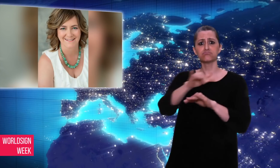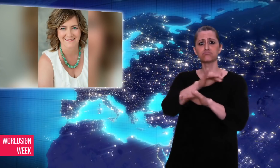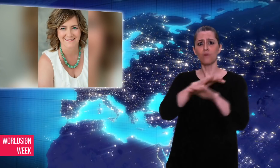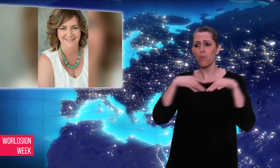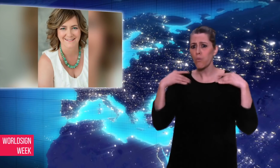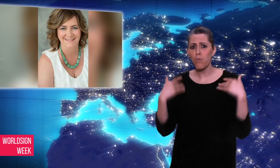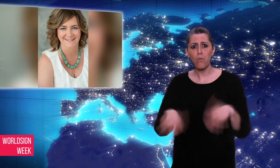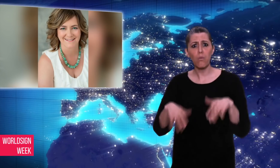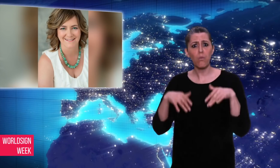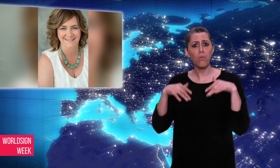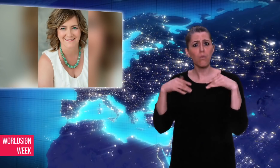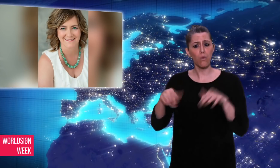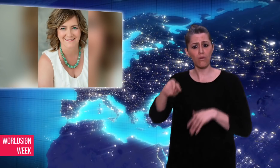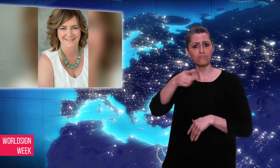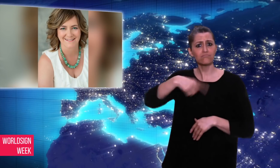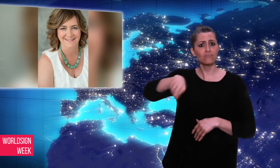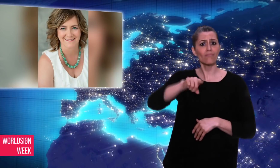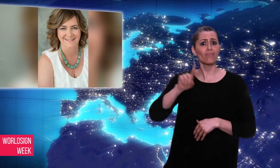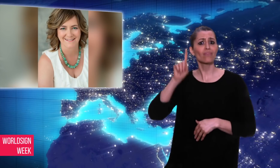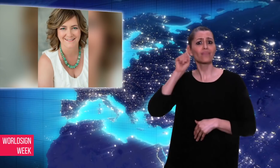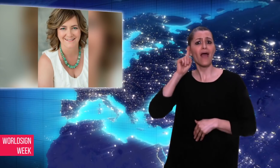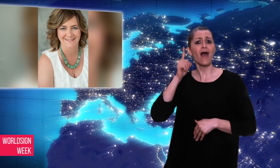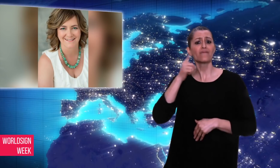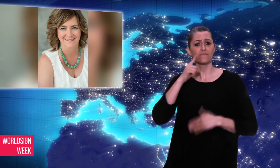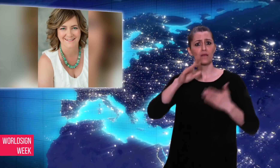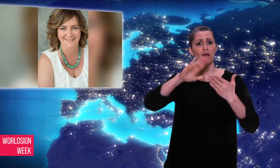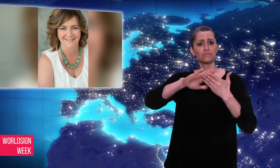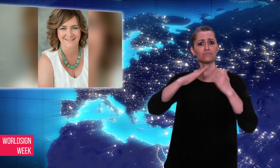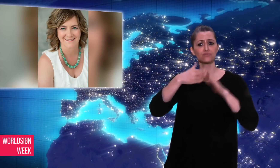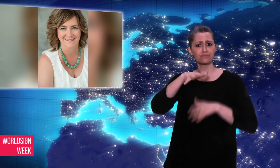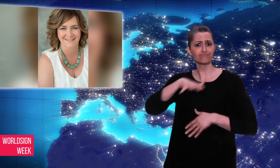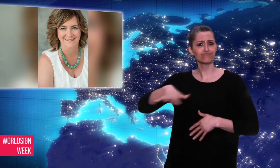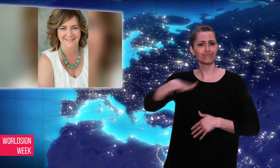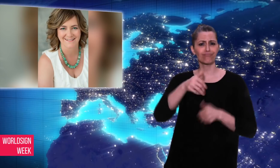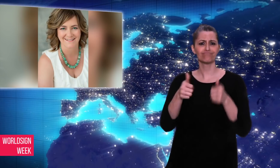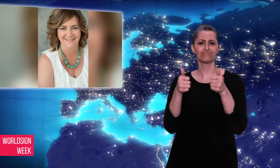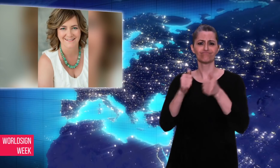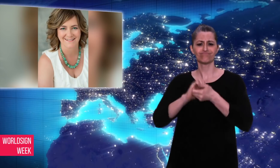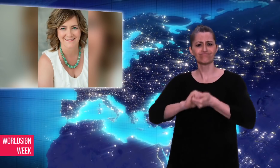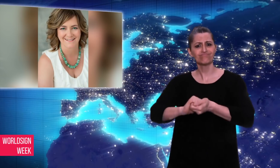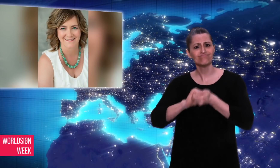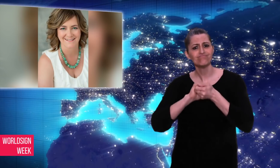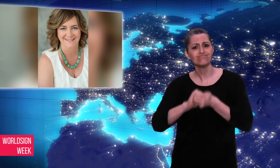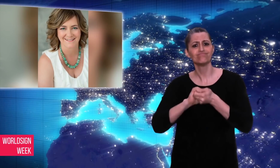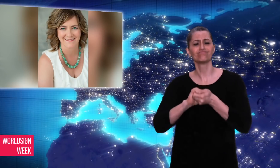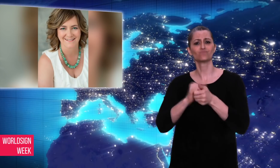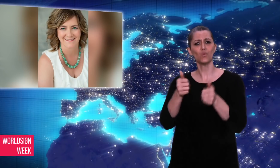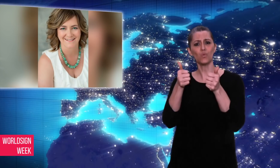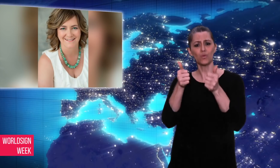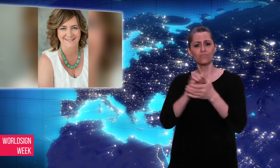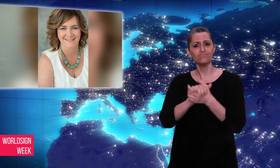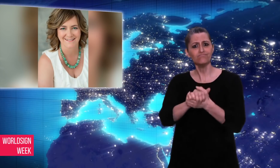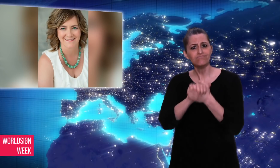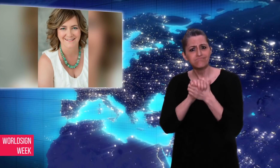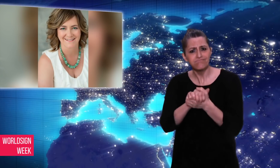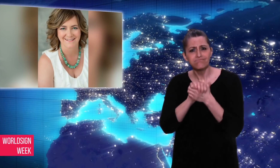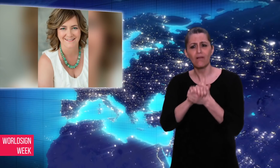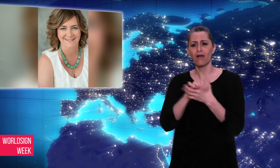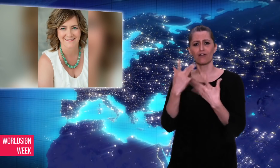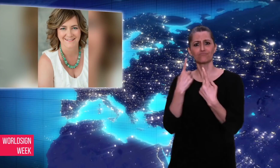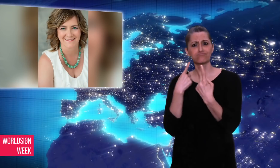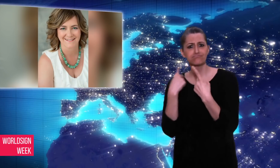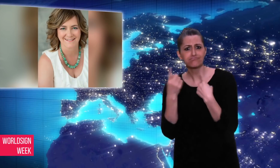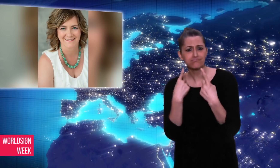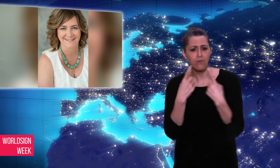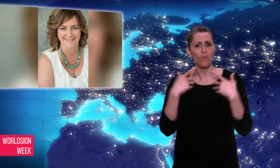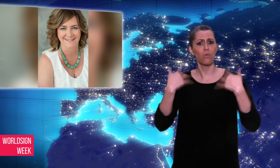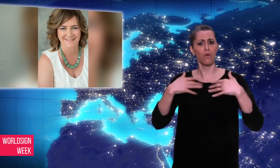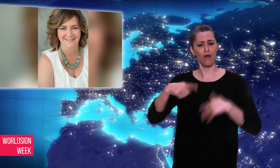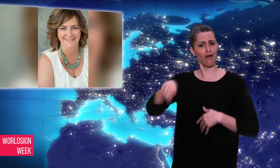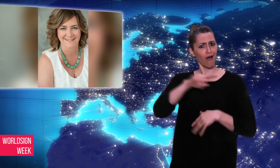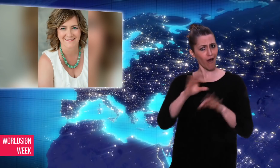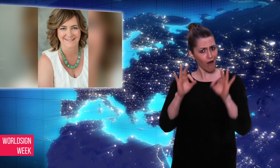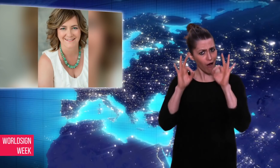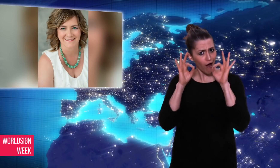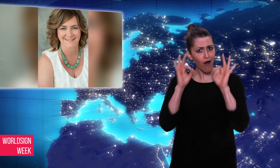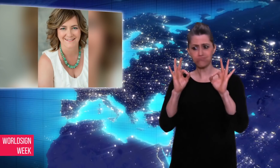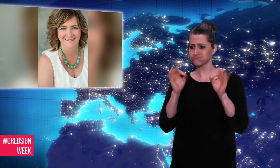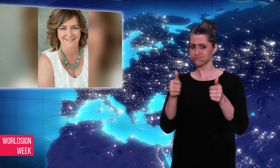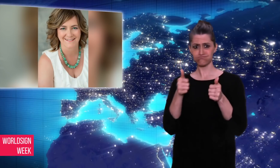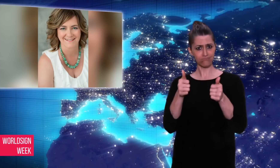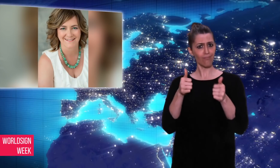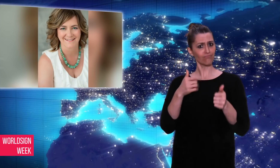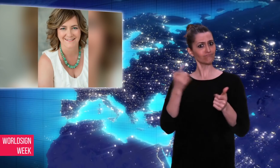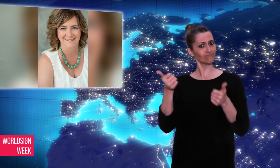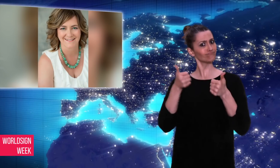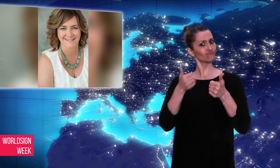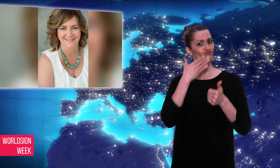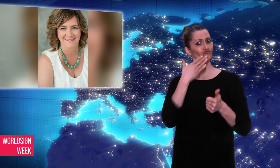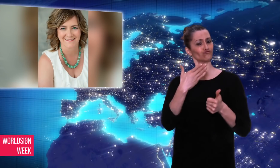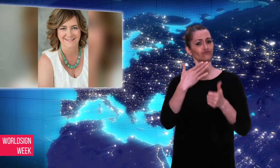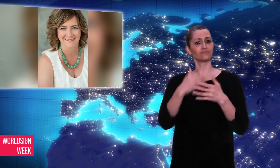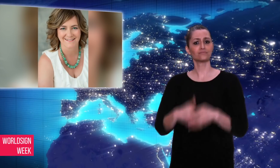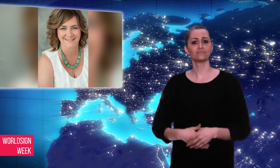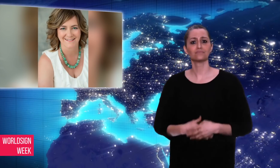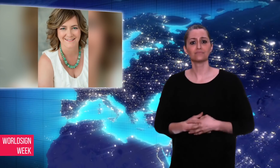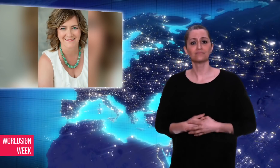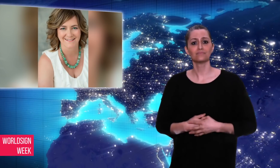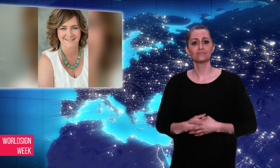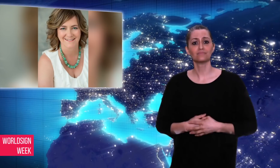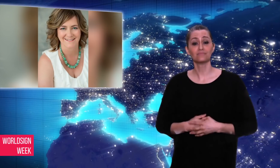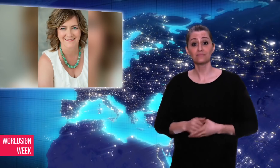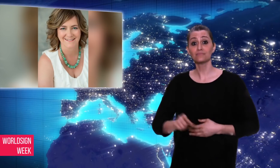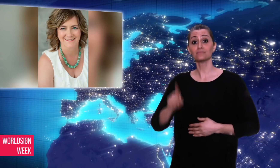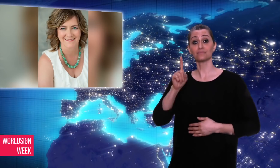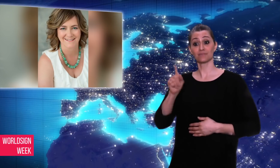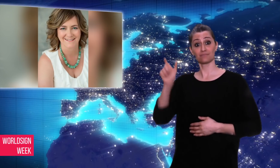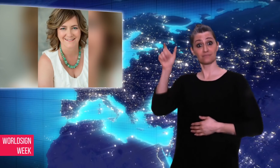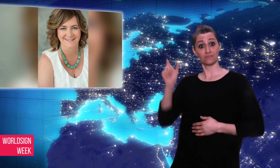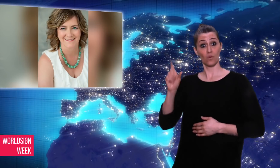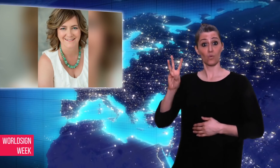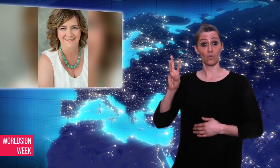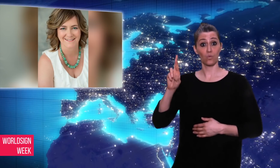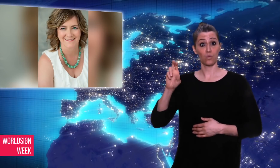found the deaf community friendly and sincere.